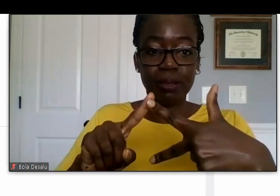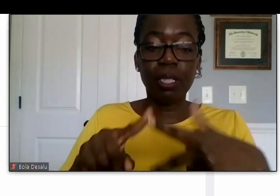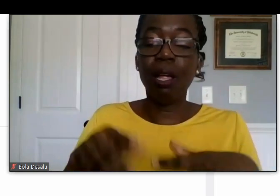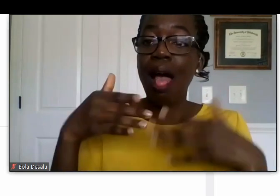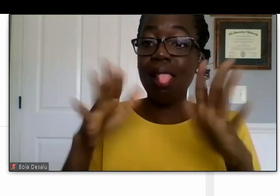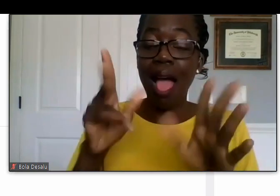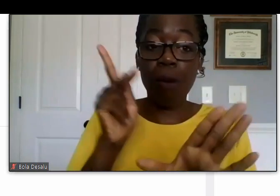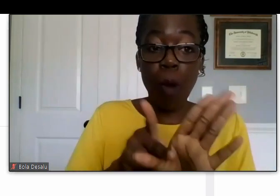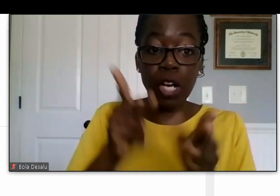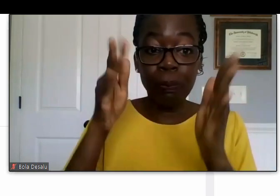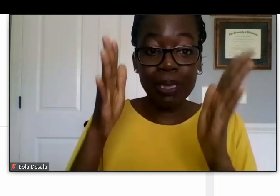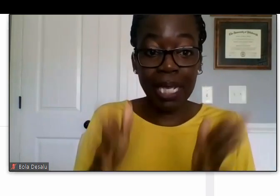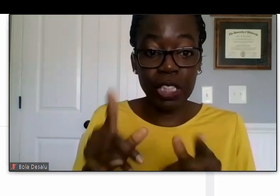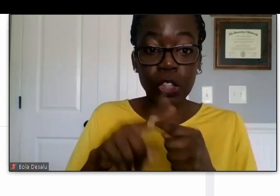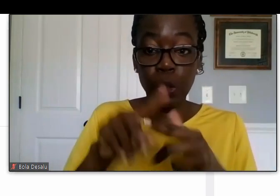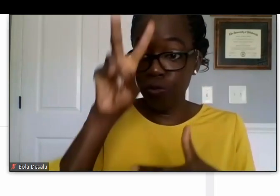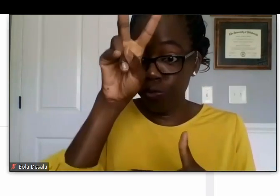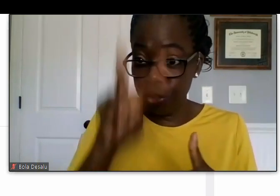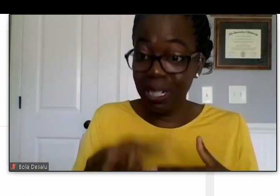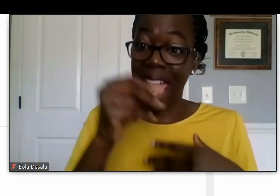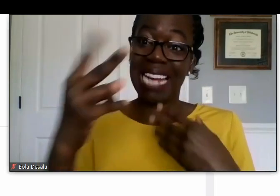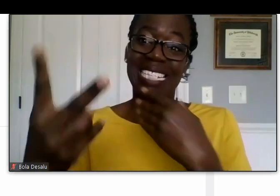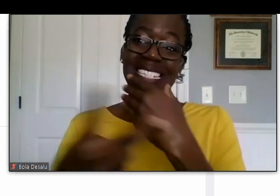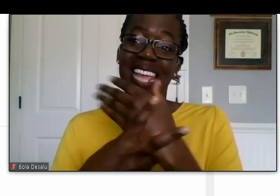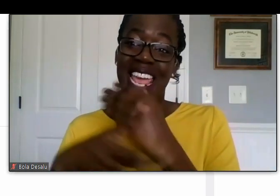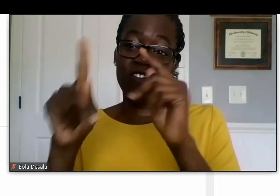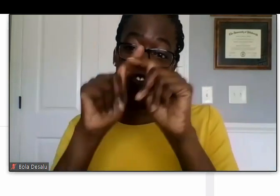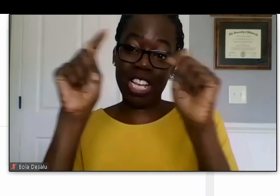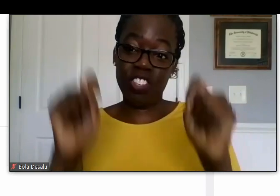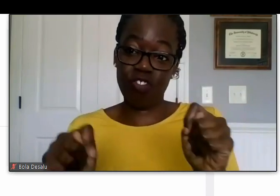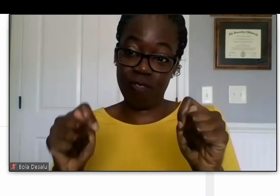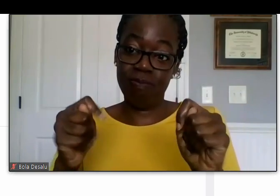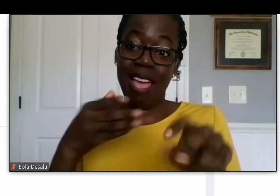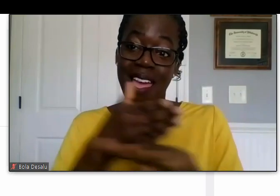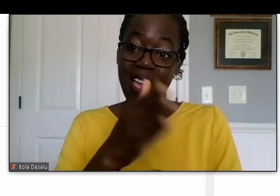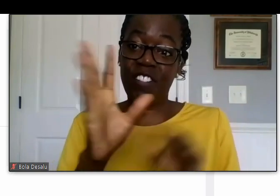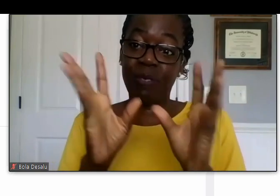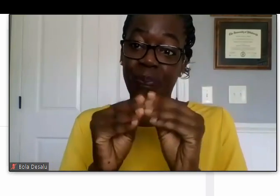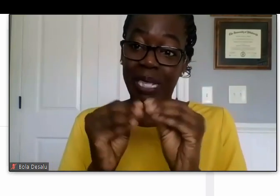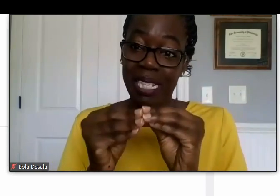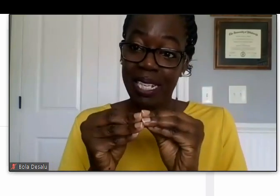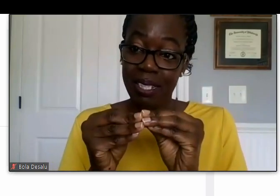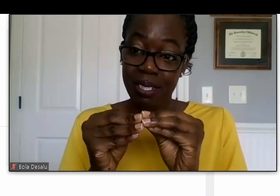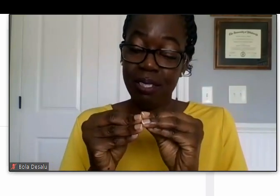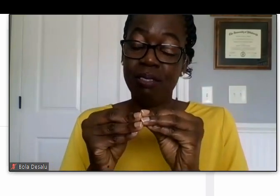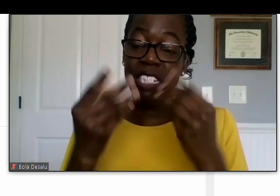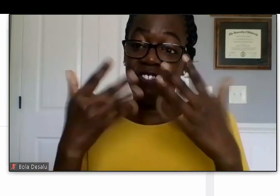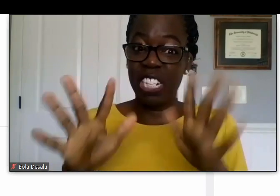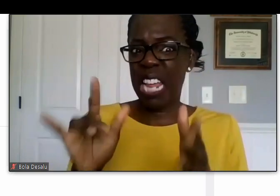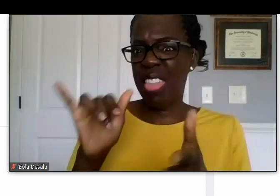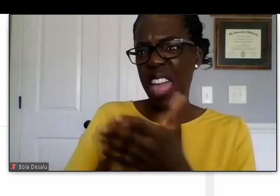The second option is to allow participants to view and save the transcript after the meeting is over.